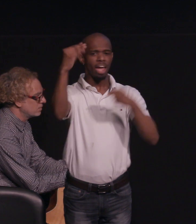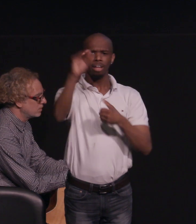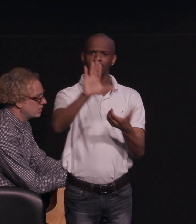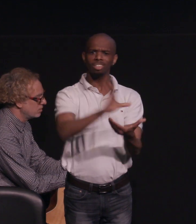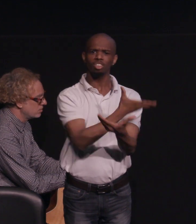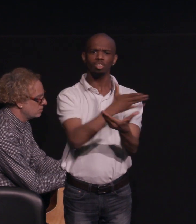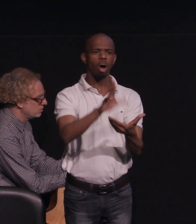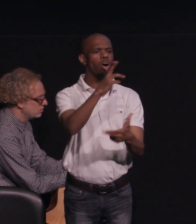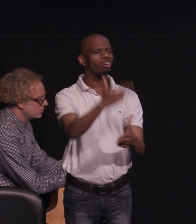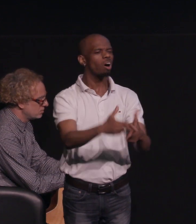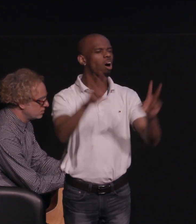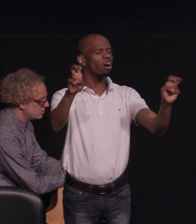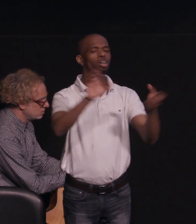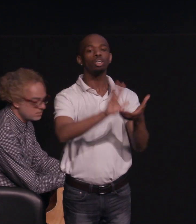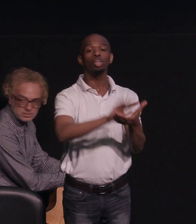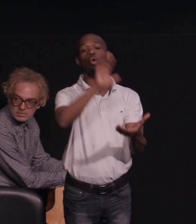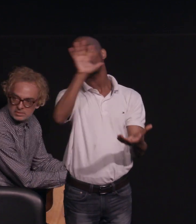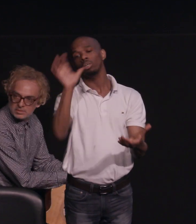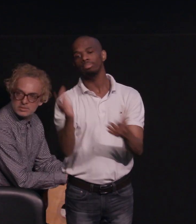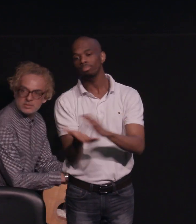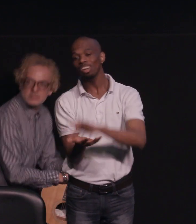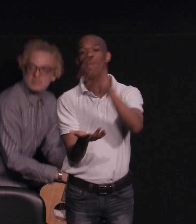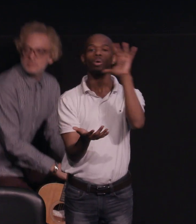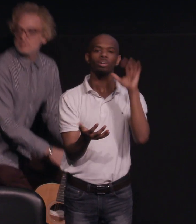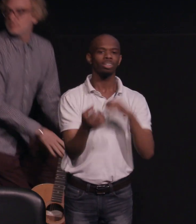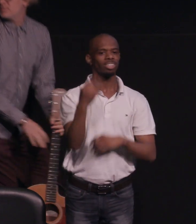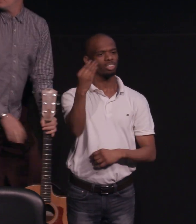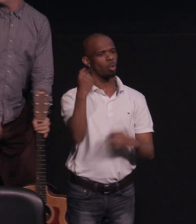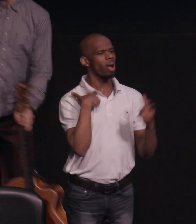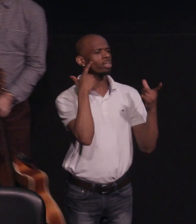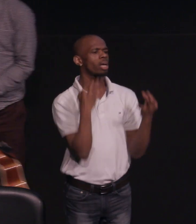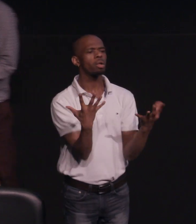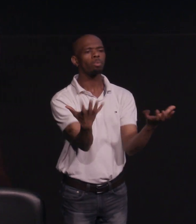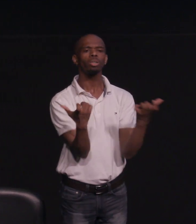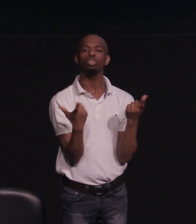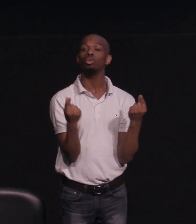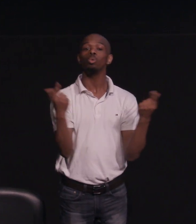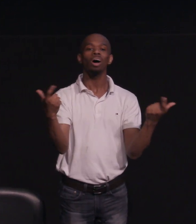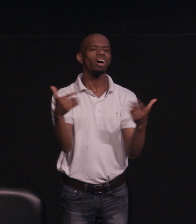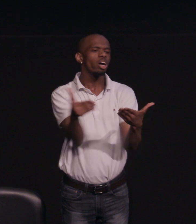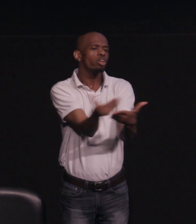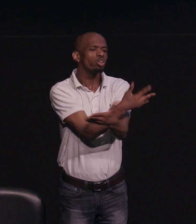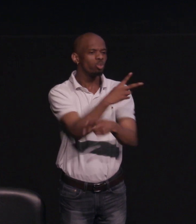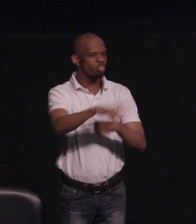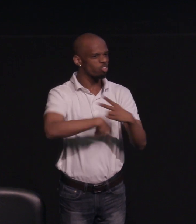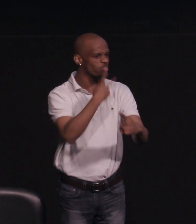And so, I decided that I wanted to do kind of an updated version on it, my take on this song, thinking about this whole